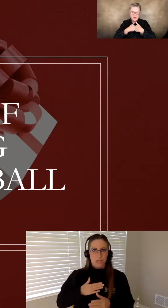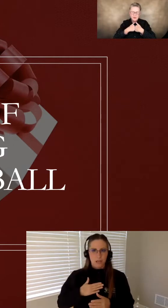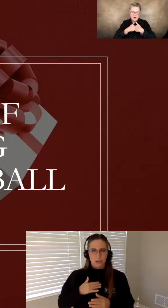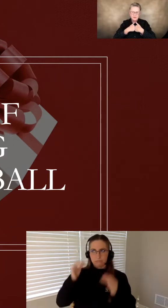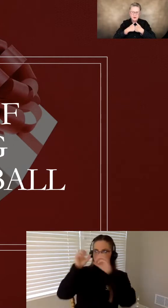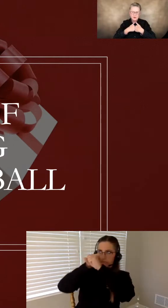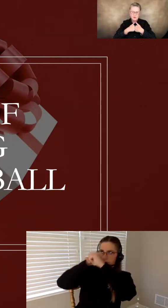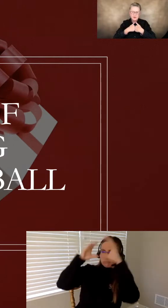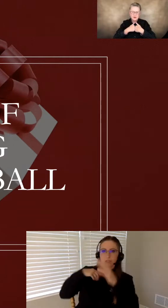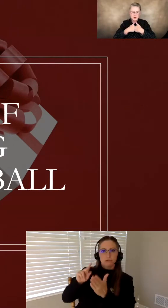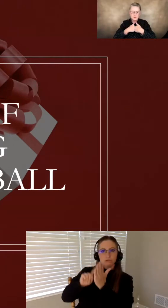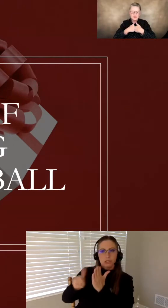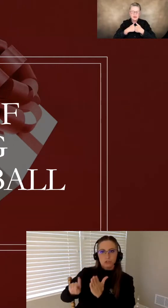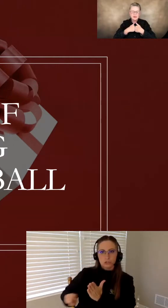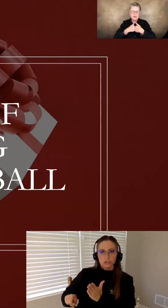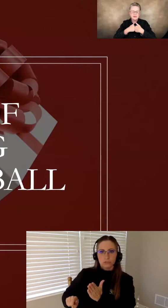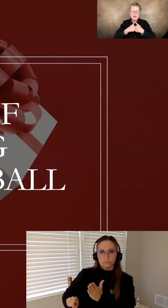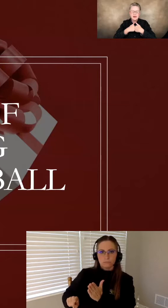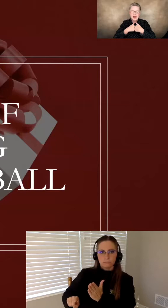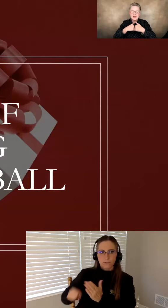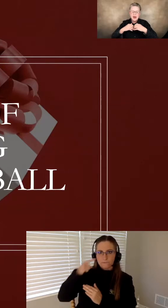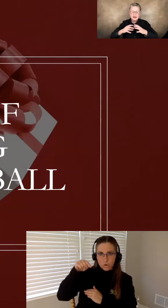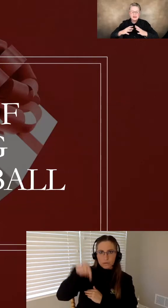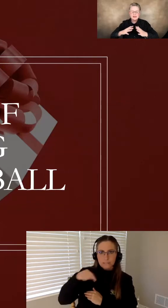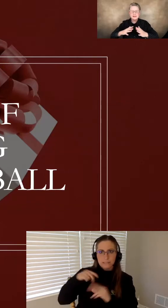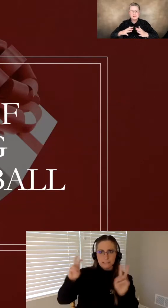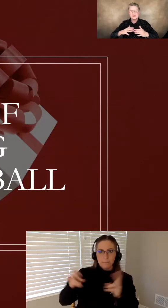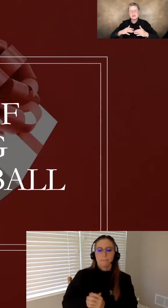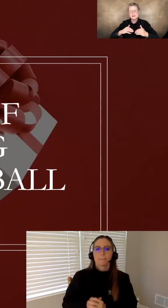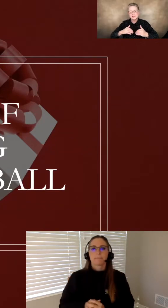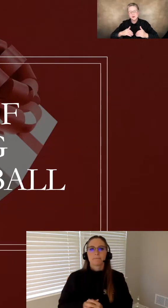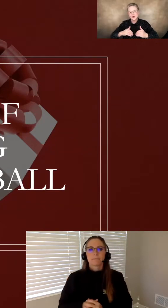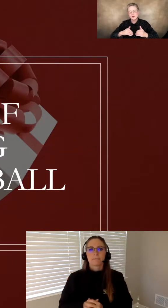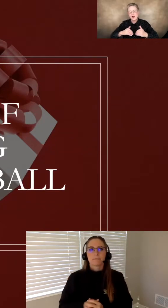that I've done with interpreting is I'm not necessarily concerned about